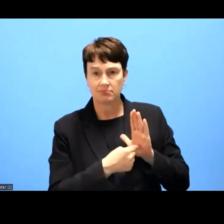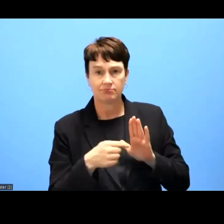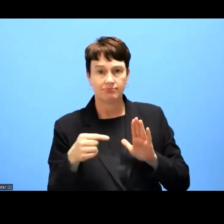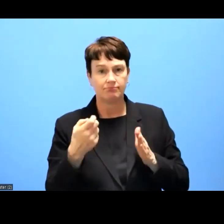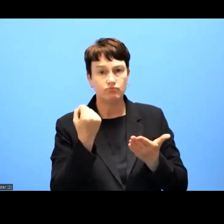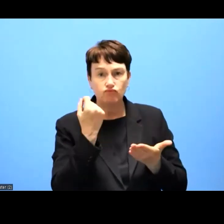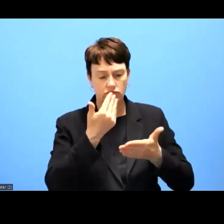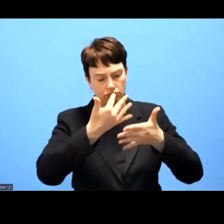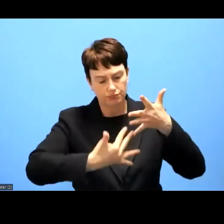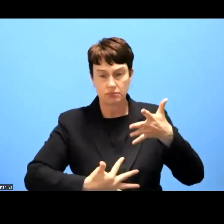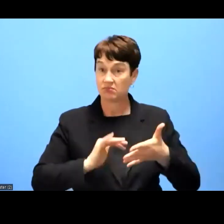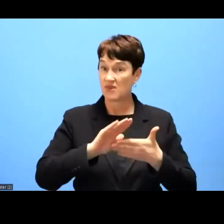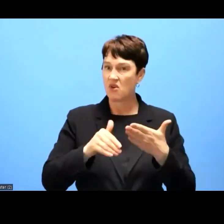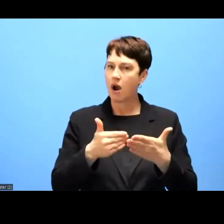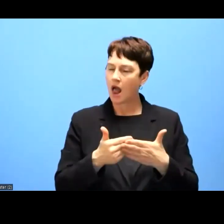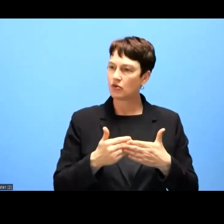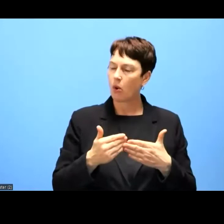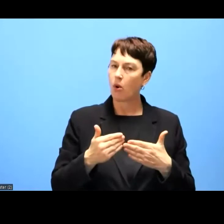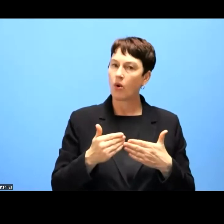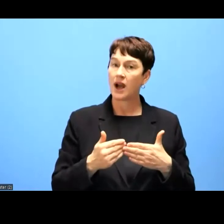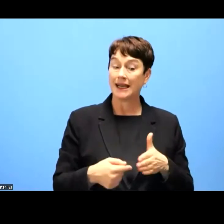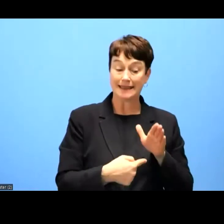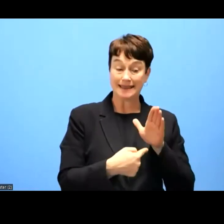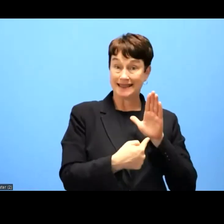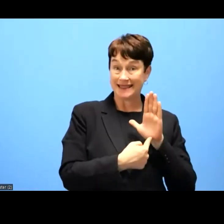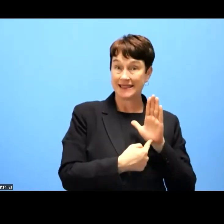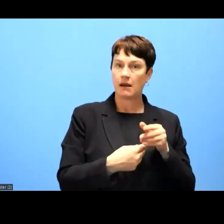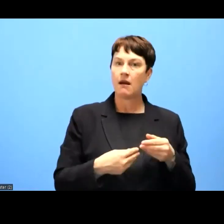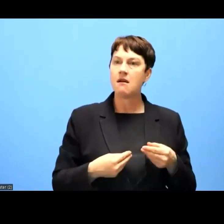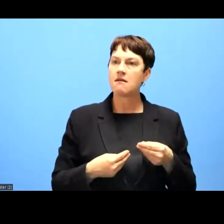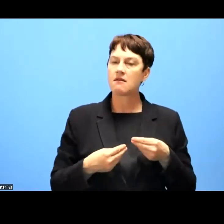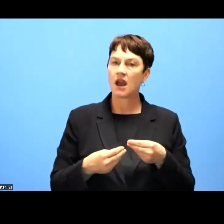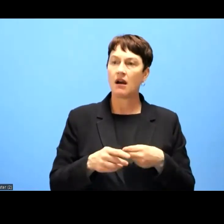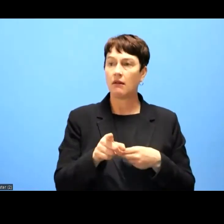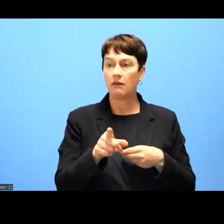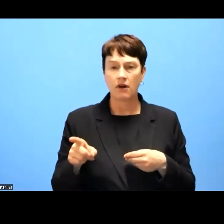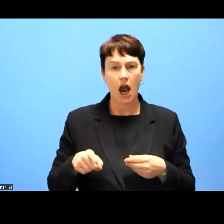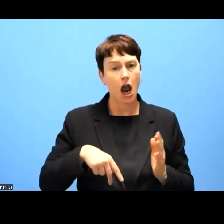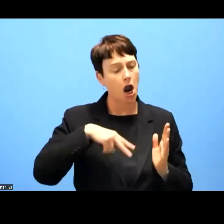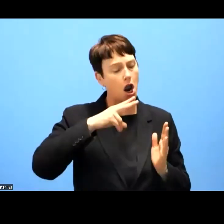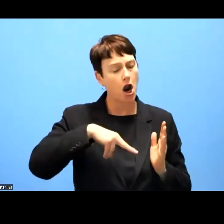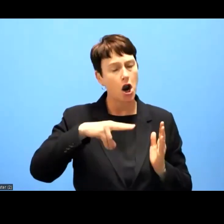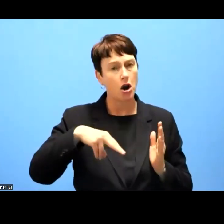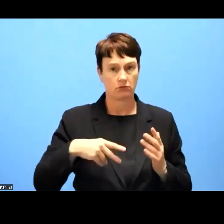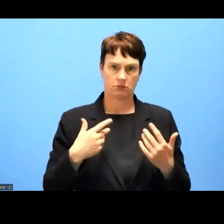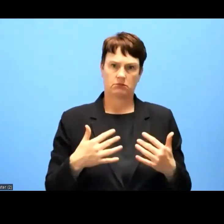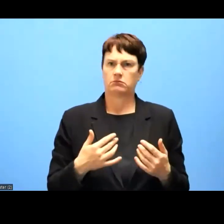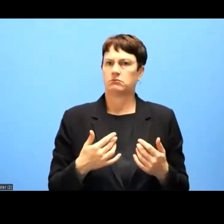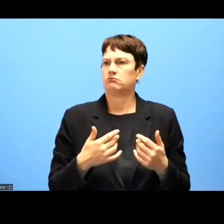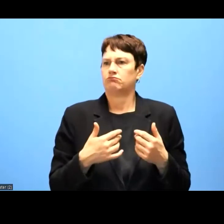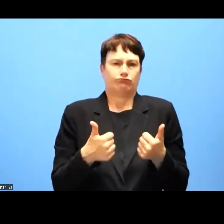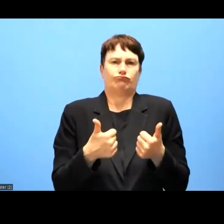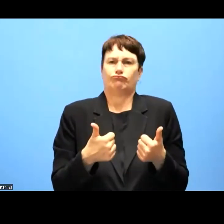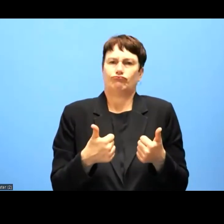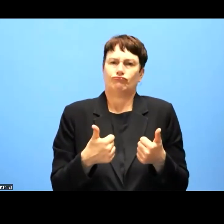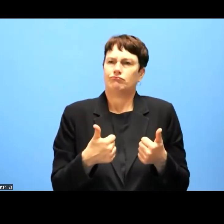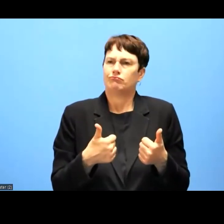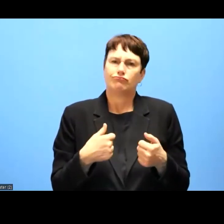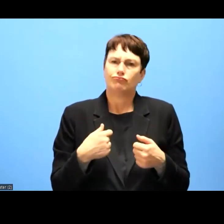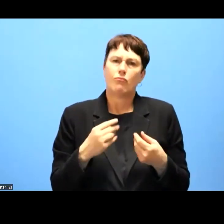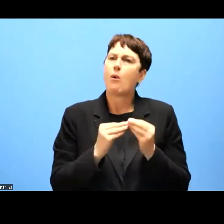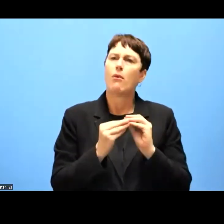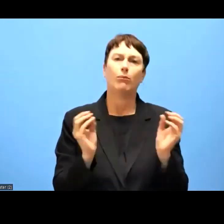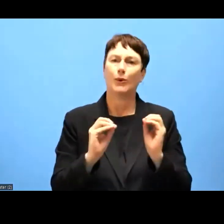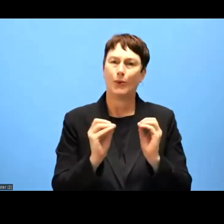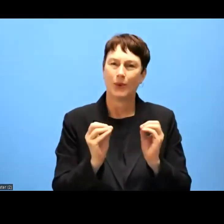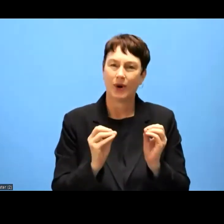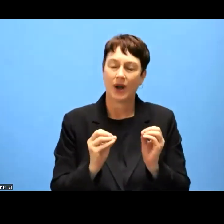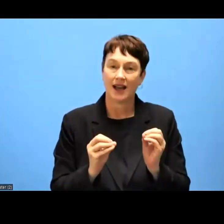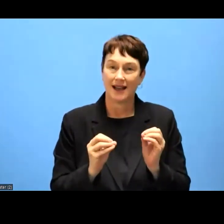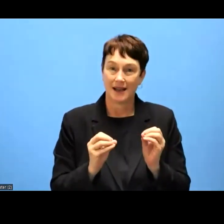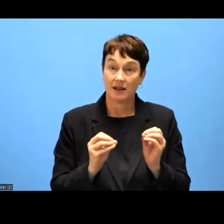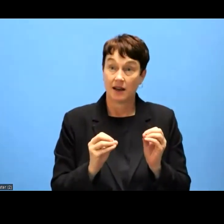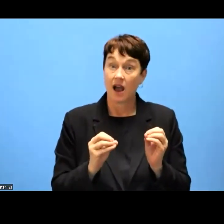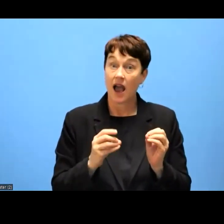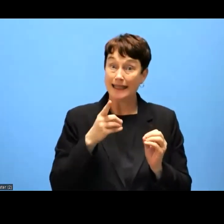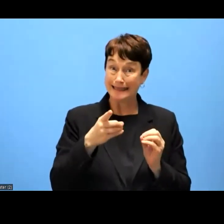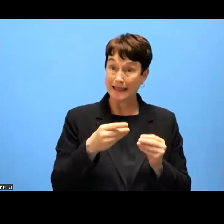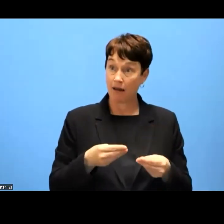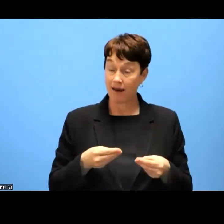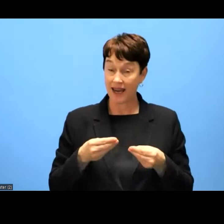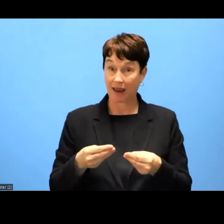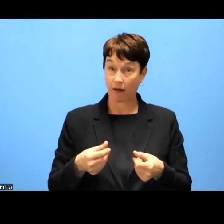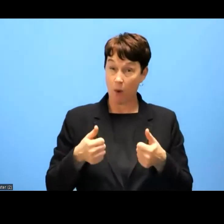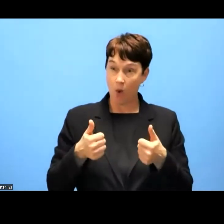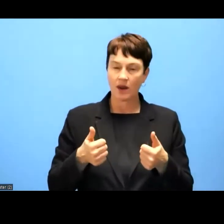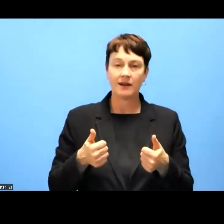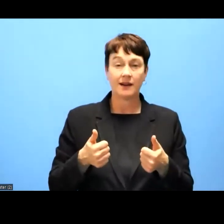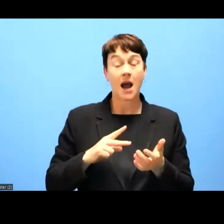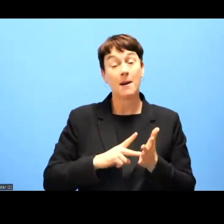This easy to read version was used by more than twice as many people as the, let's say,